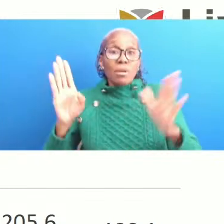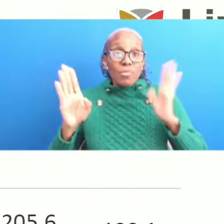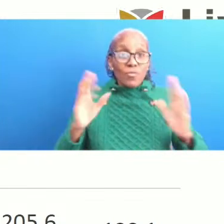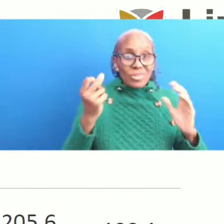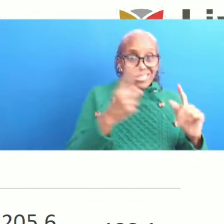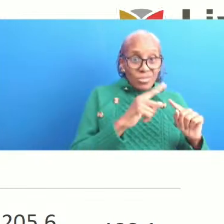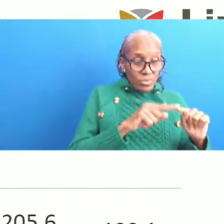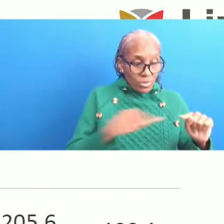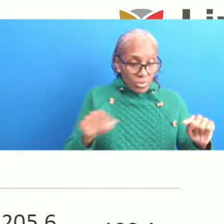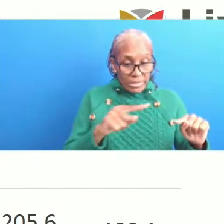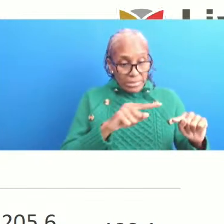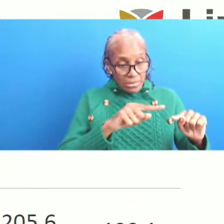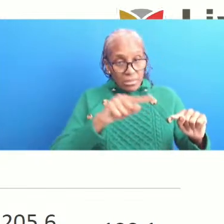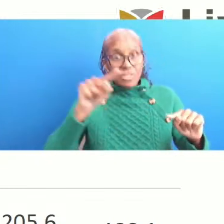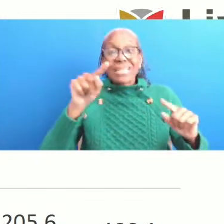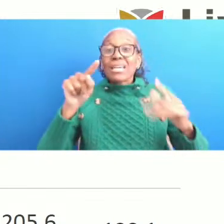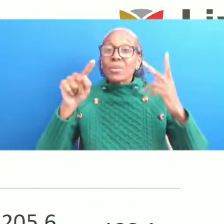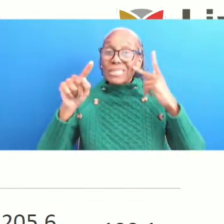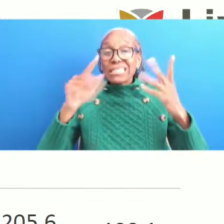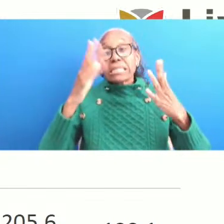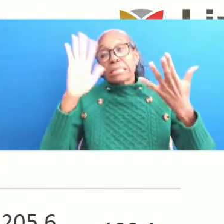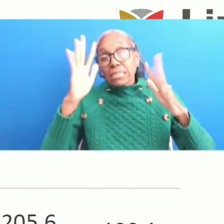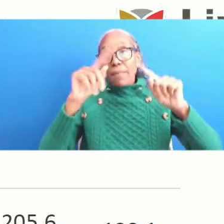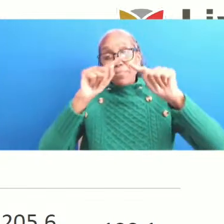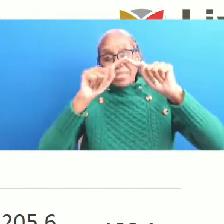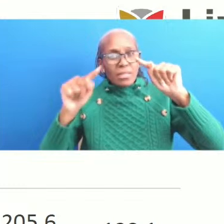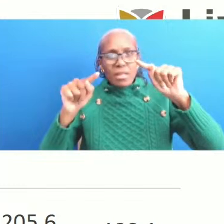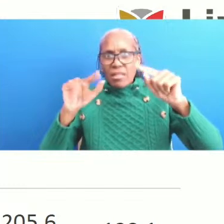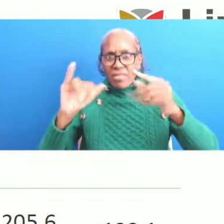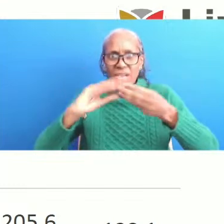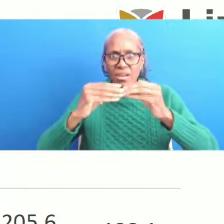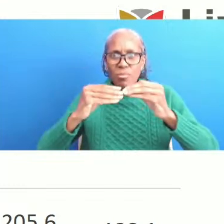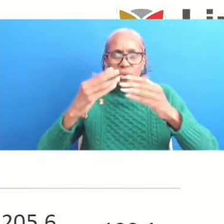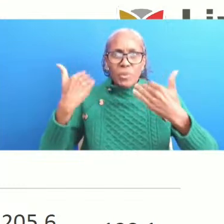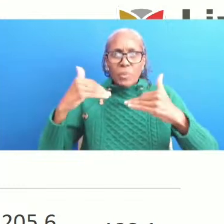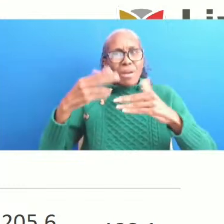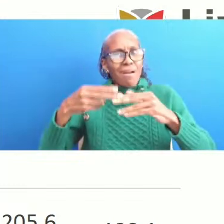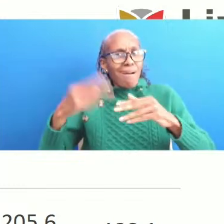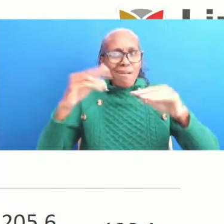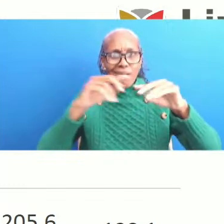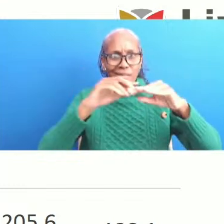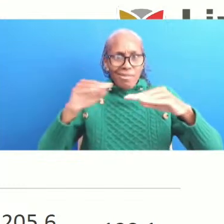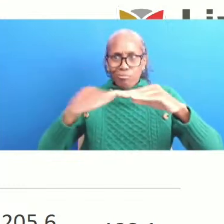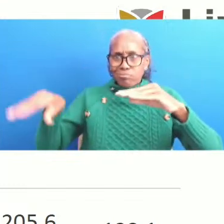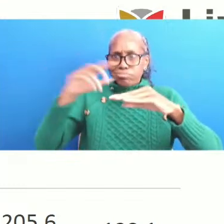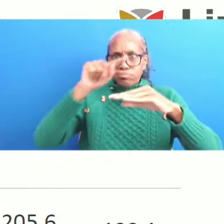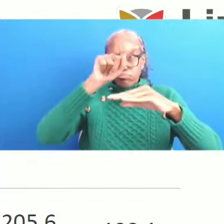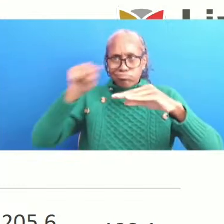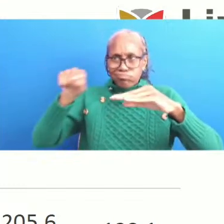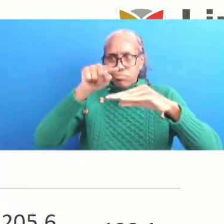SEEN THE KIND OF GROWTH THAT WE WERE SEEING FOR SEVERAL YEARS AND WE'RE STARTING TO SEE SOME